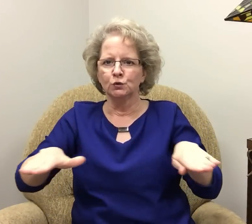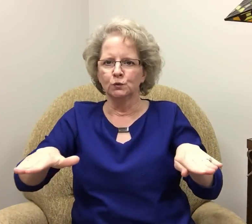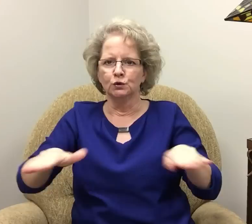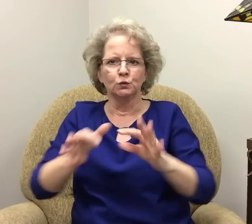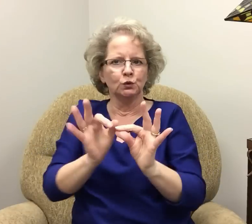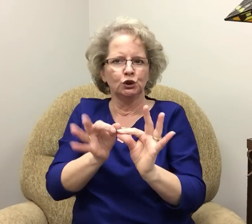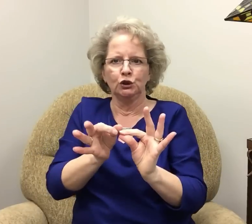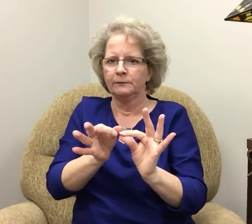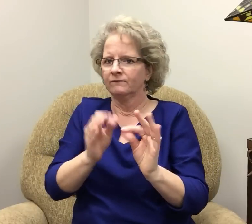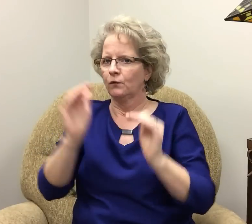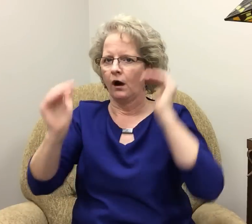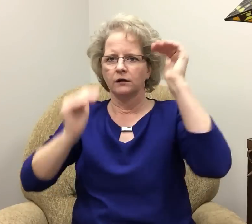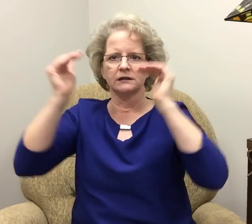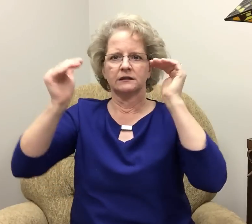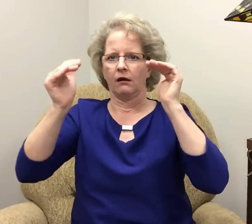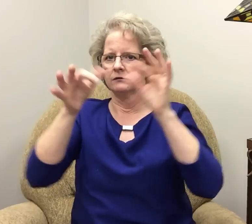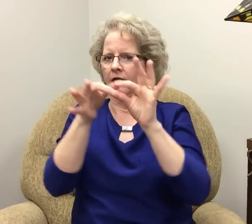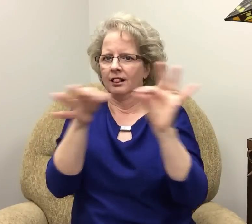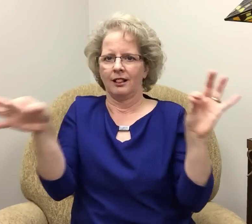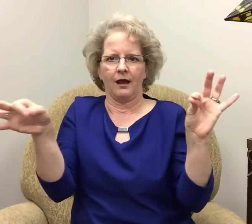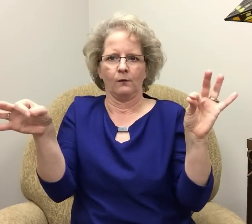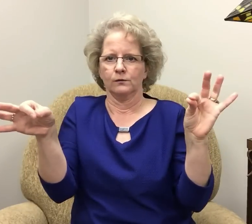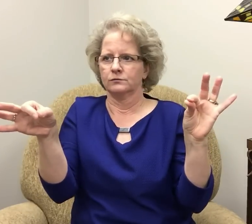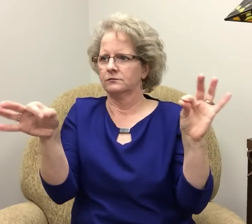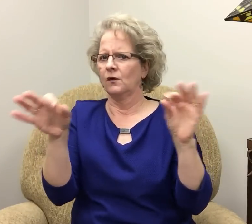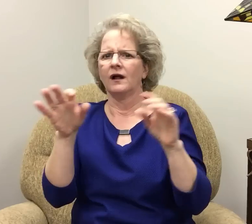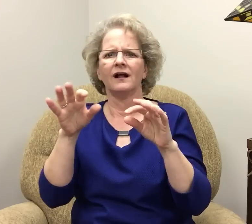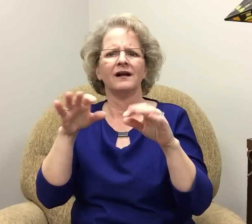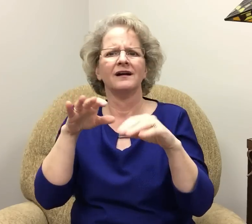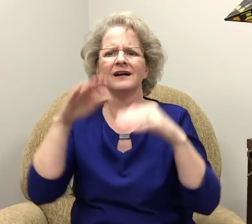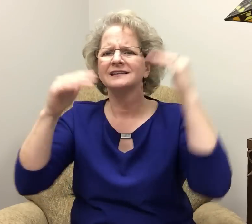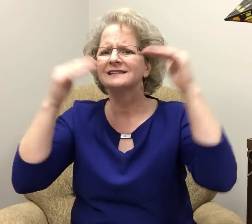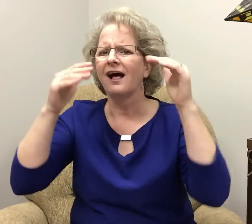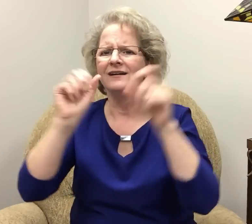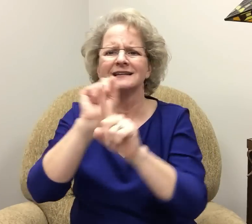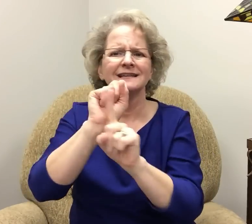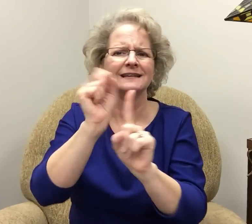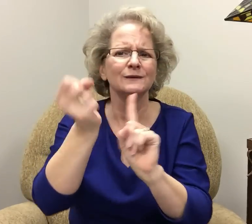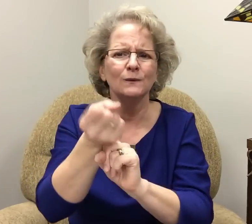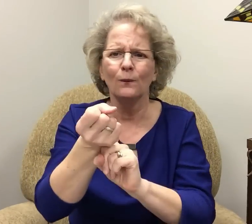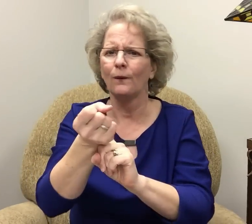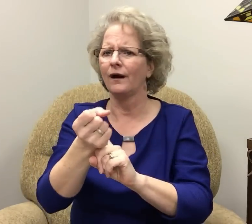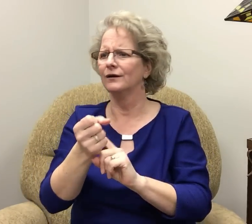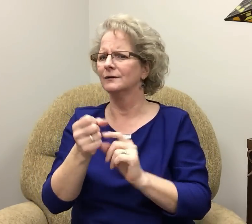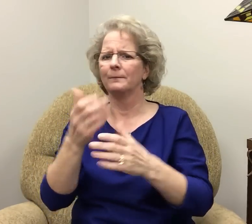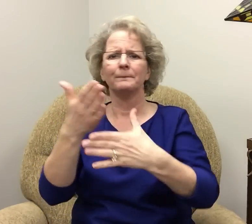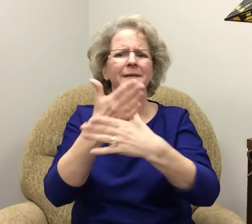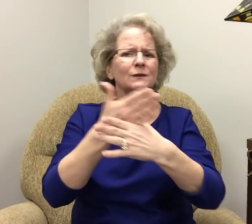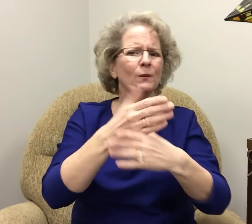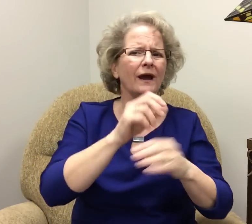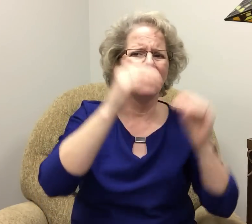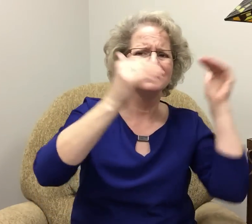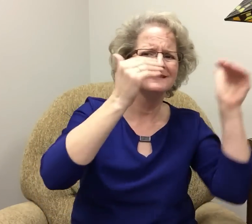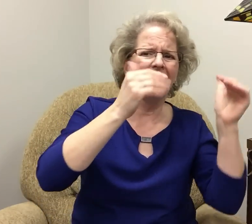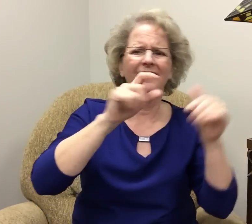Along those same lines, I cannot emphasize enough how inappropriate it is to use a child